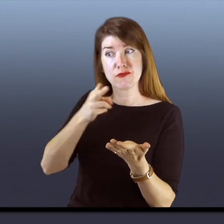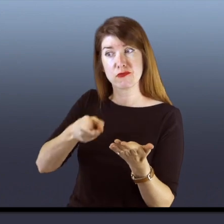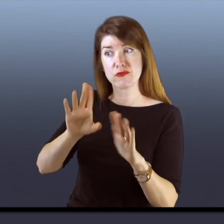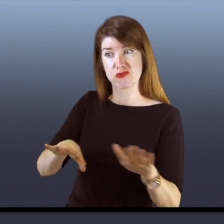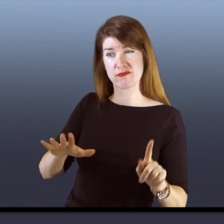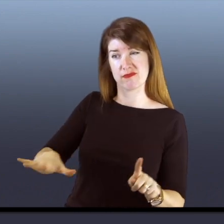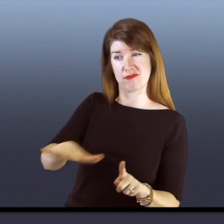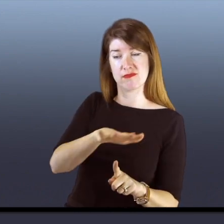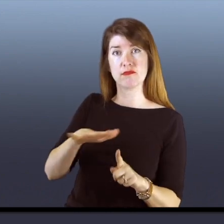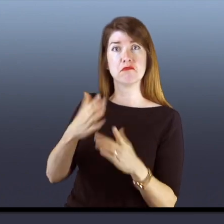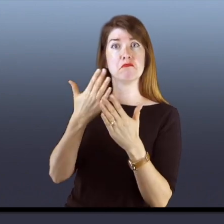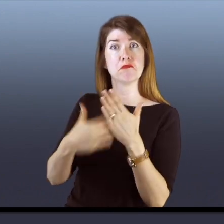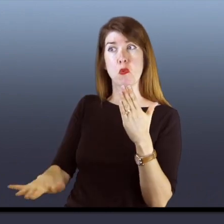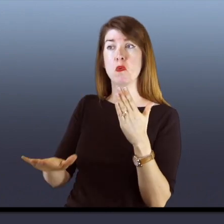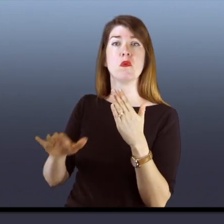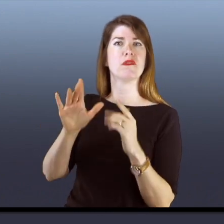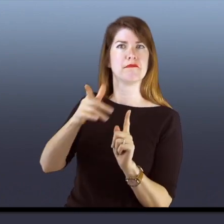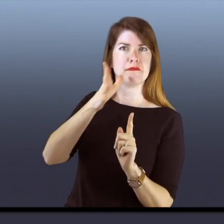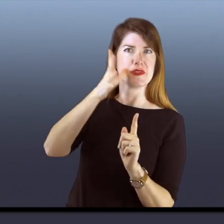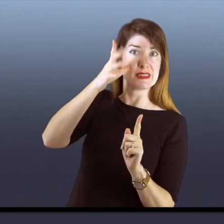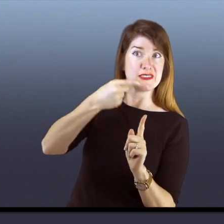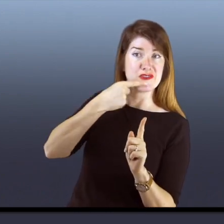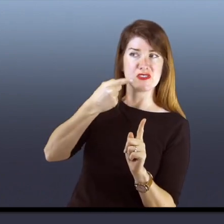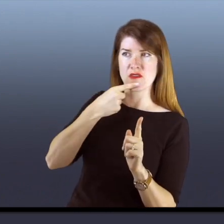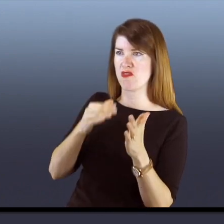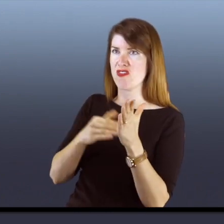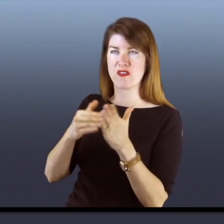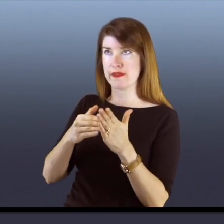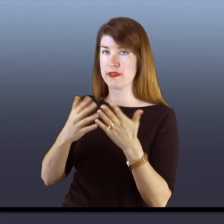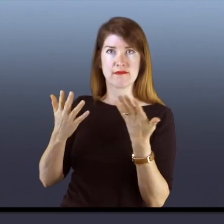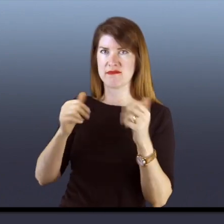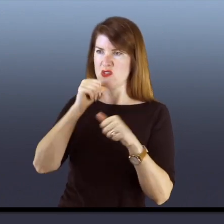oftentimes they do not ever establish a L1 or a dominant language,